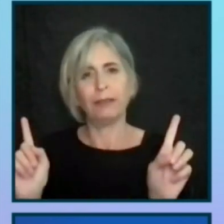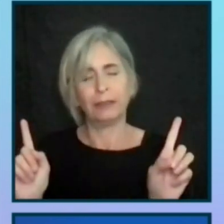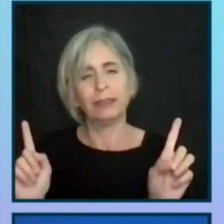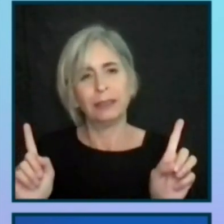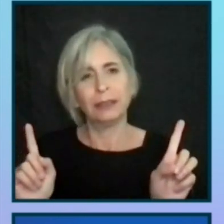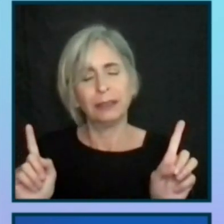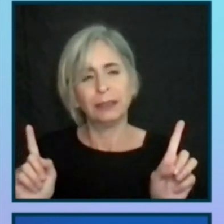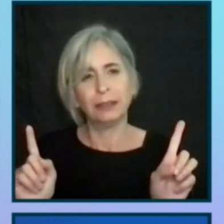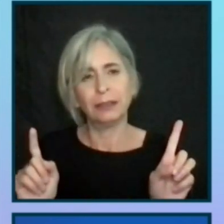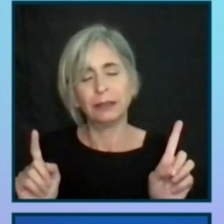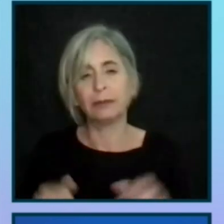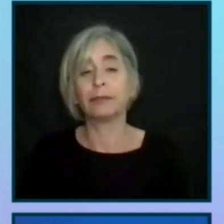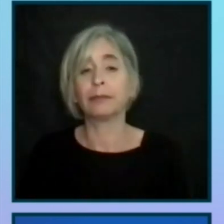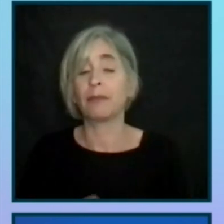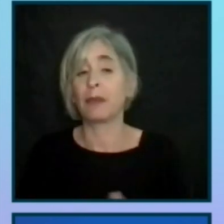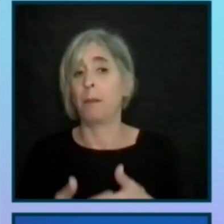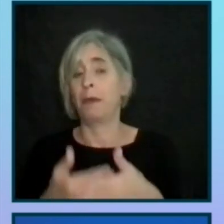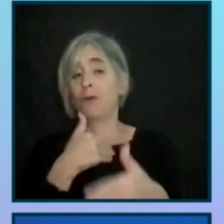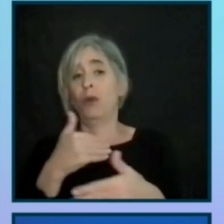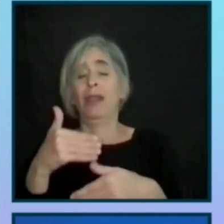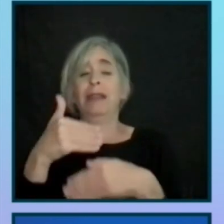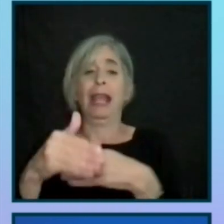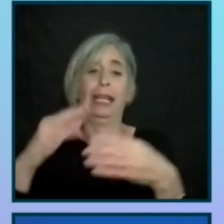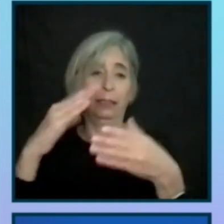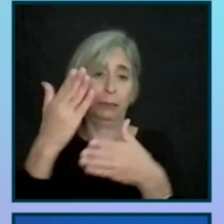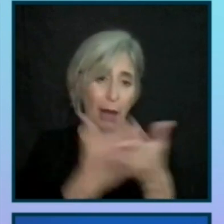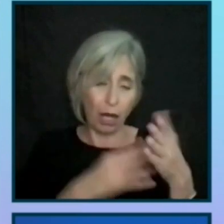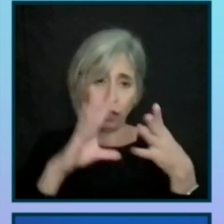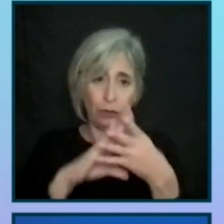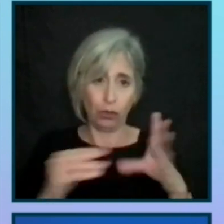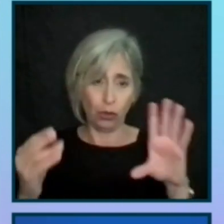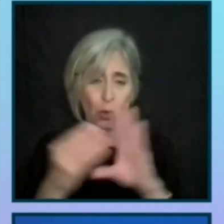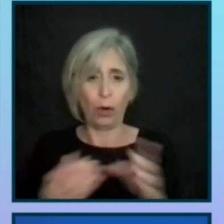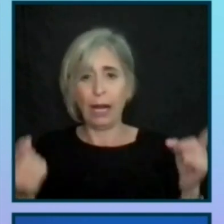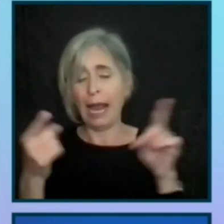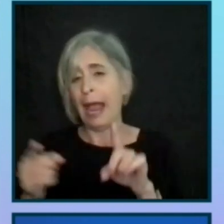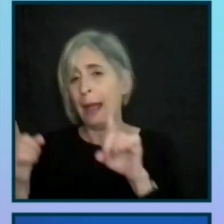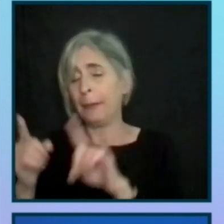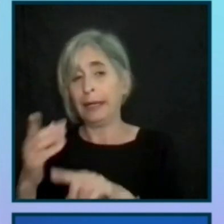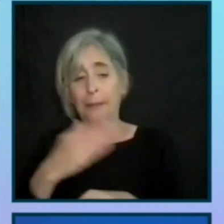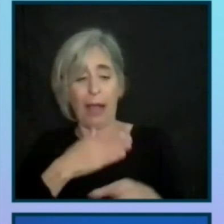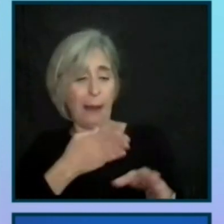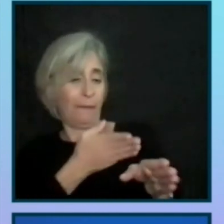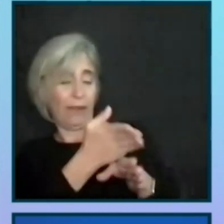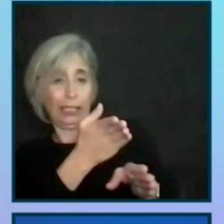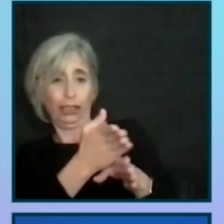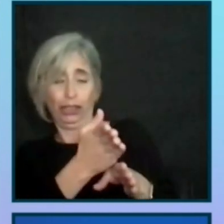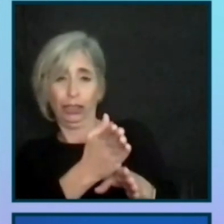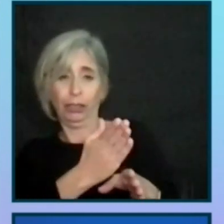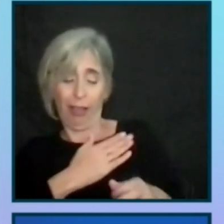before I go to the next part of the story, let me just share what was going on on my professional side of my life.